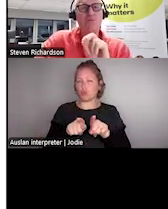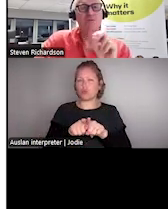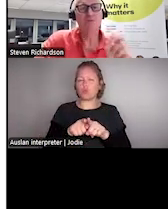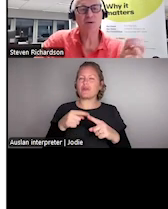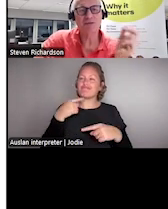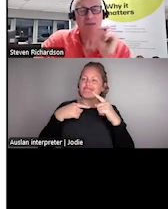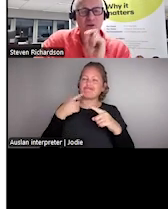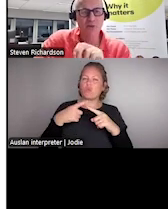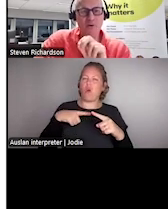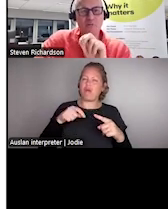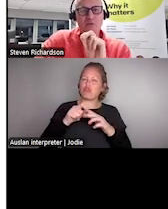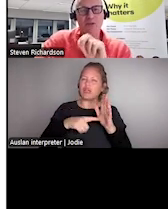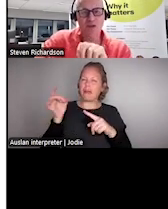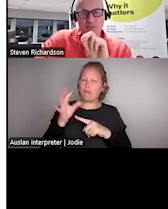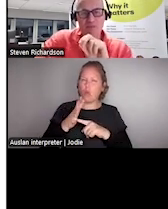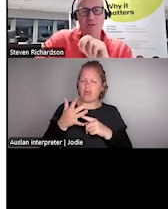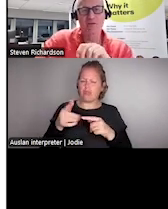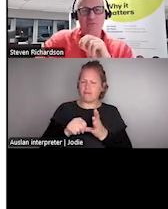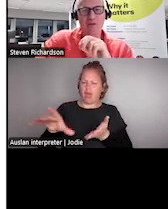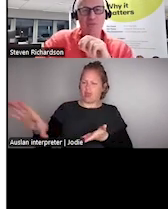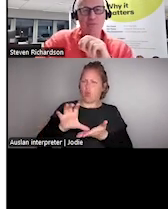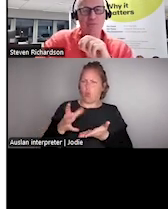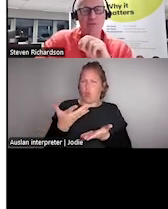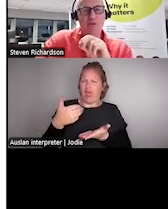project? Where is it going to go? What is going to happen with it? That's really important.